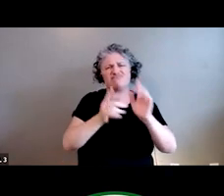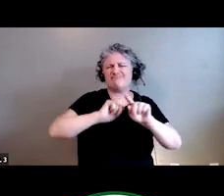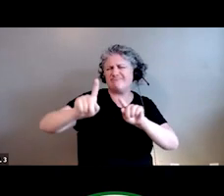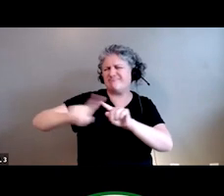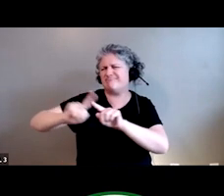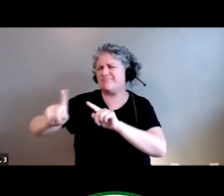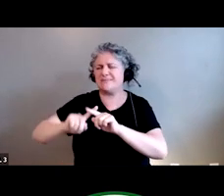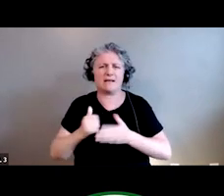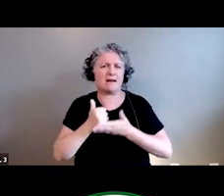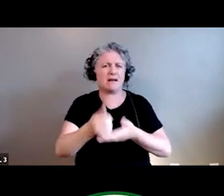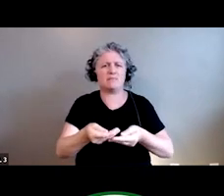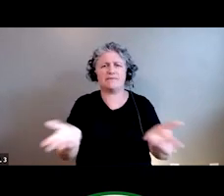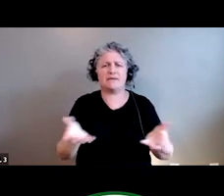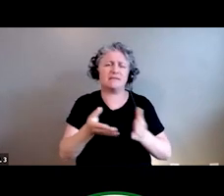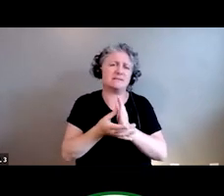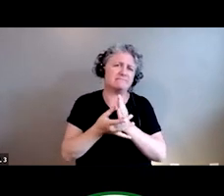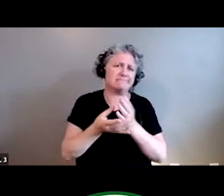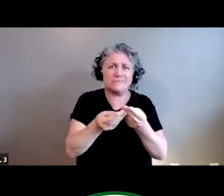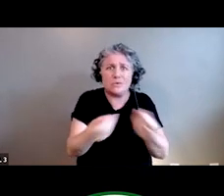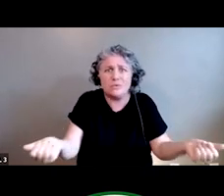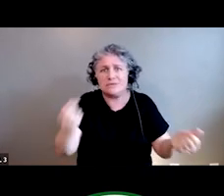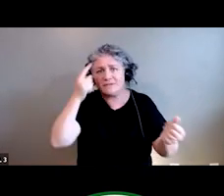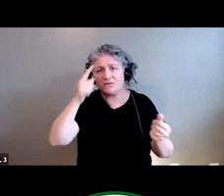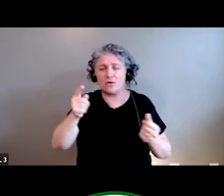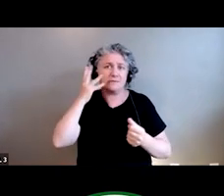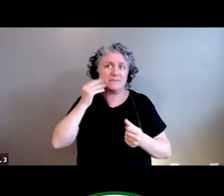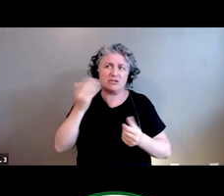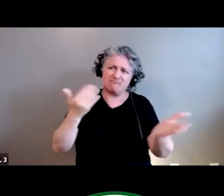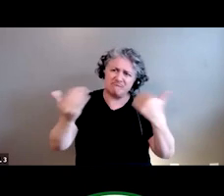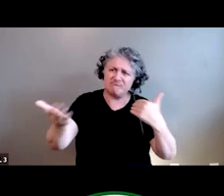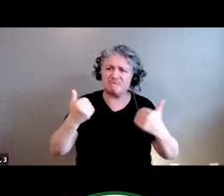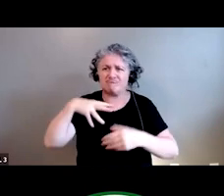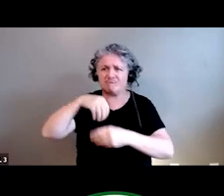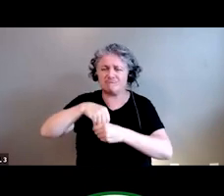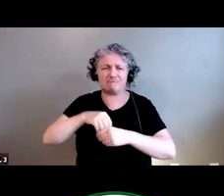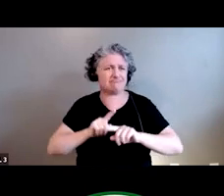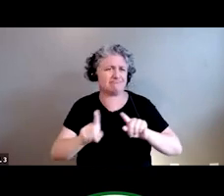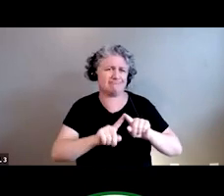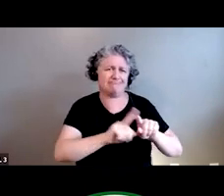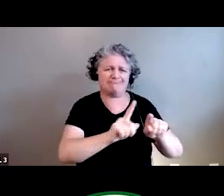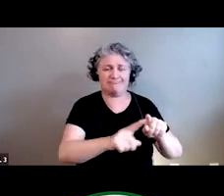As we look to the future, the ideal is that we get to the stage that every Canadian and